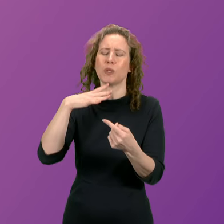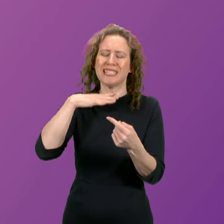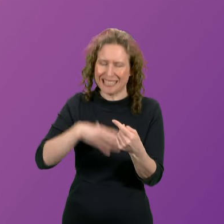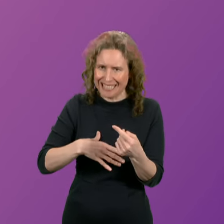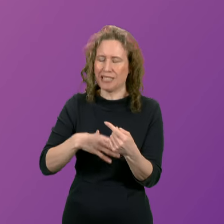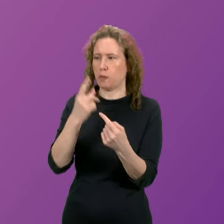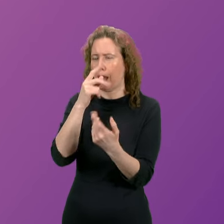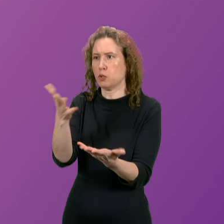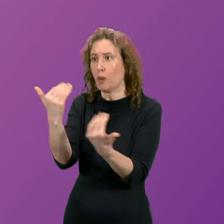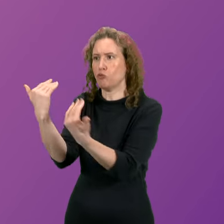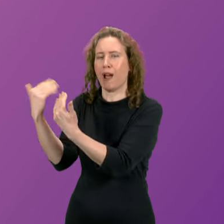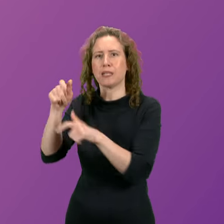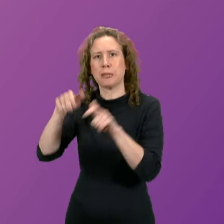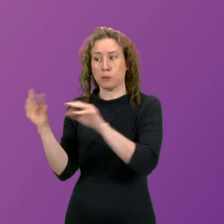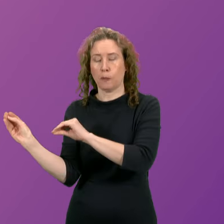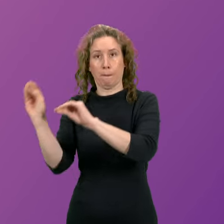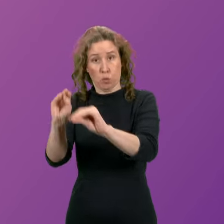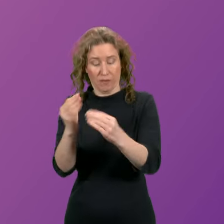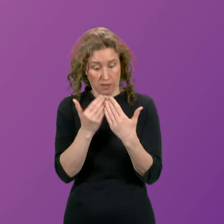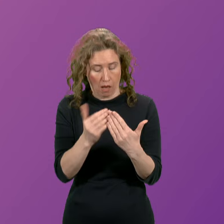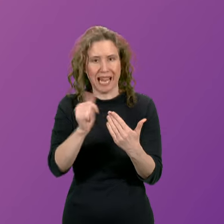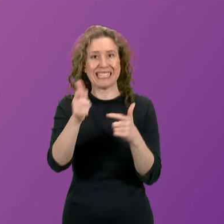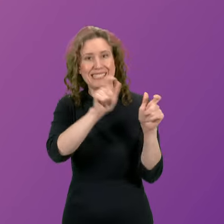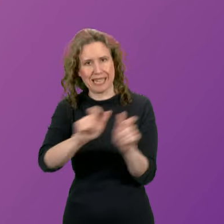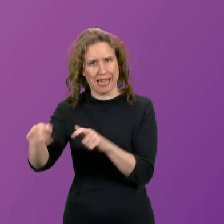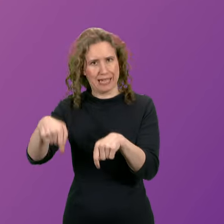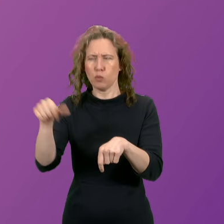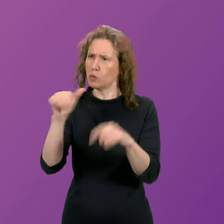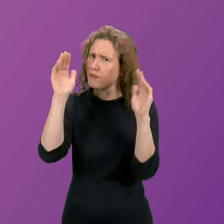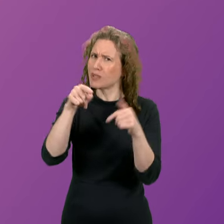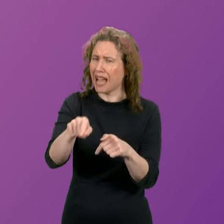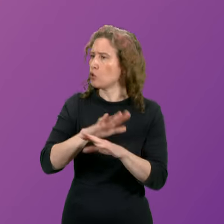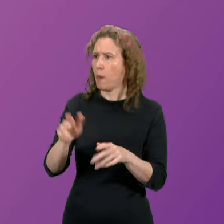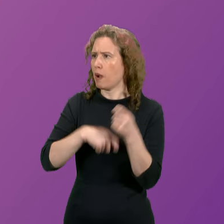attract people to, and retain them in, Scotland. That should be our focus, not turning people away.